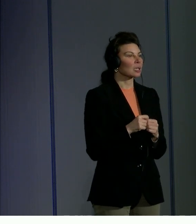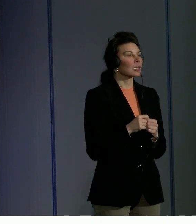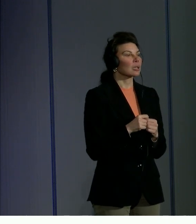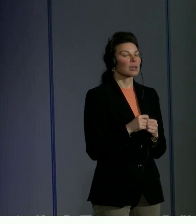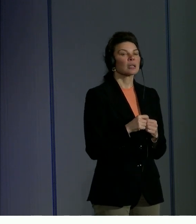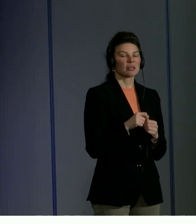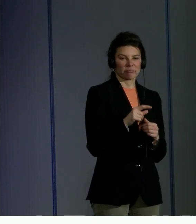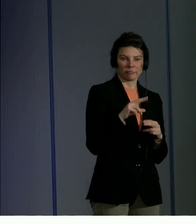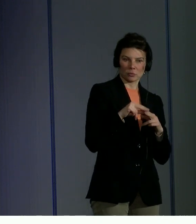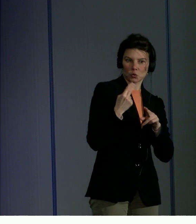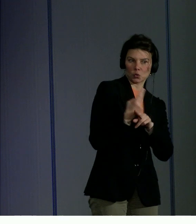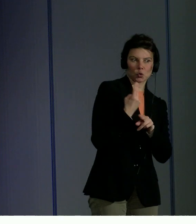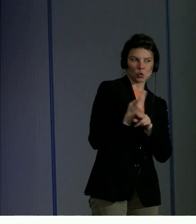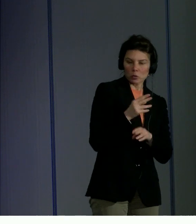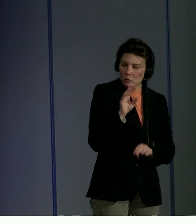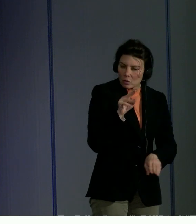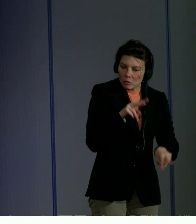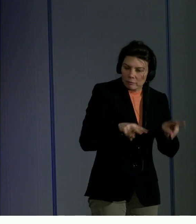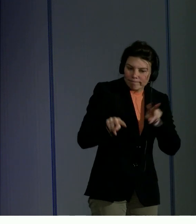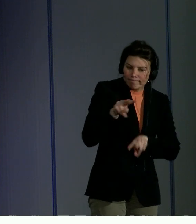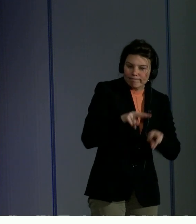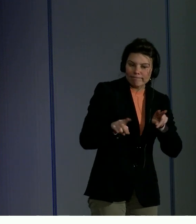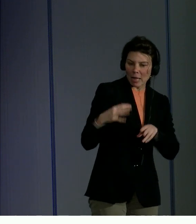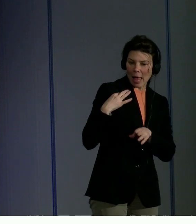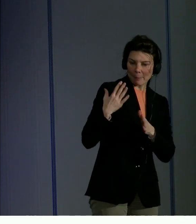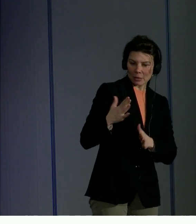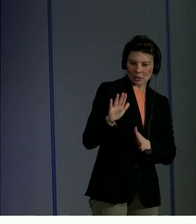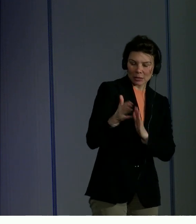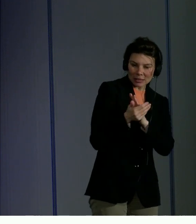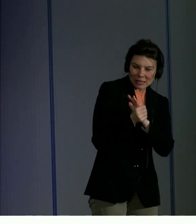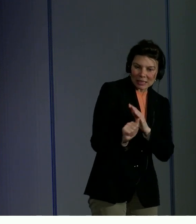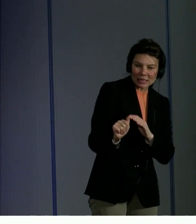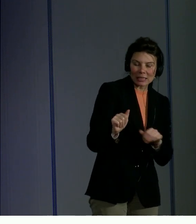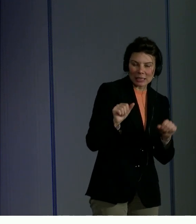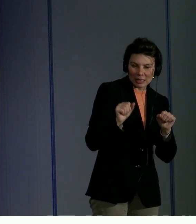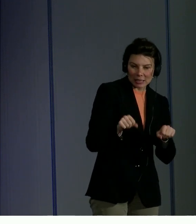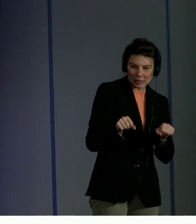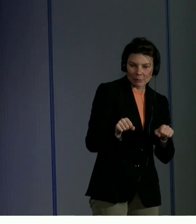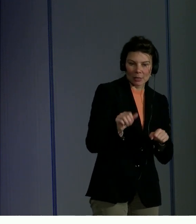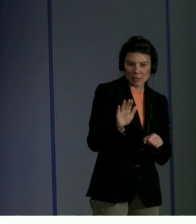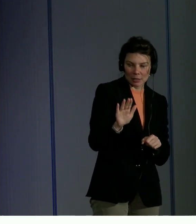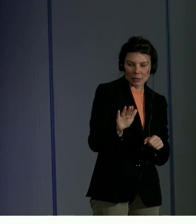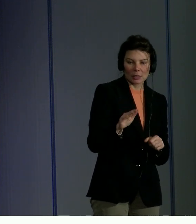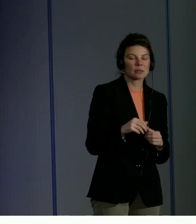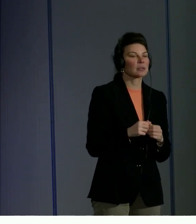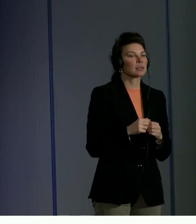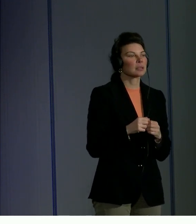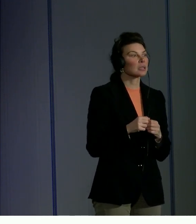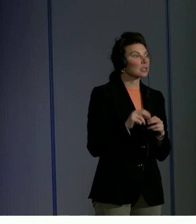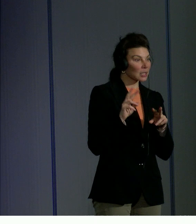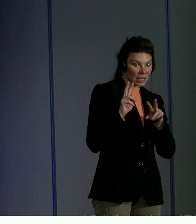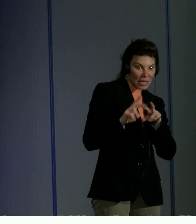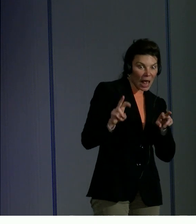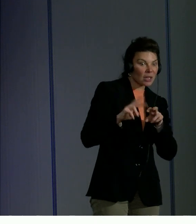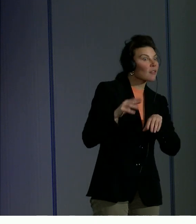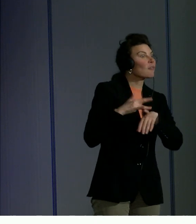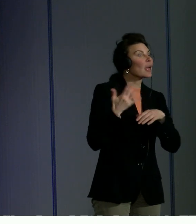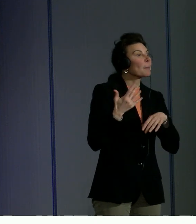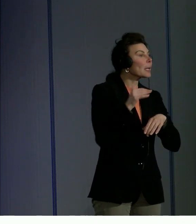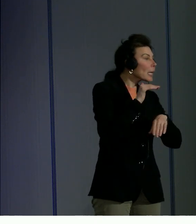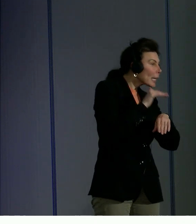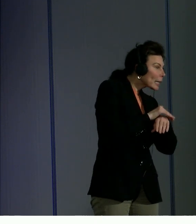evaluate applicant skills and abilities. Analysis is available in English, Spanish, and Mandarin.